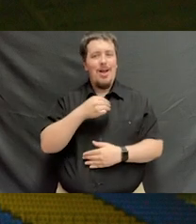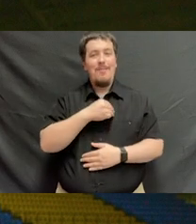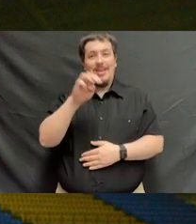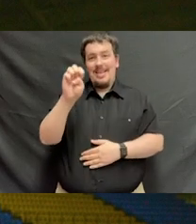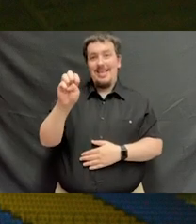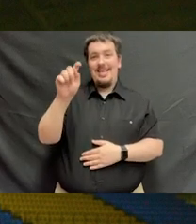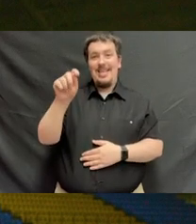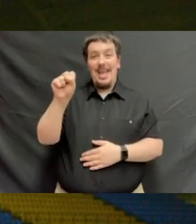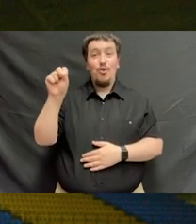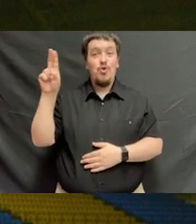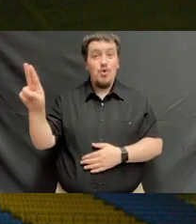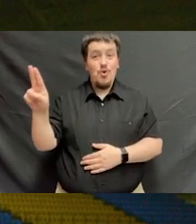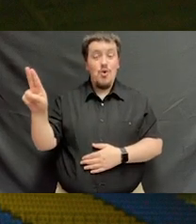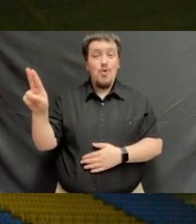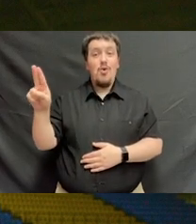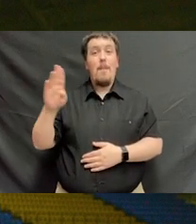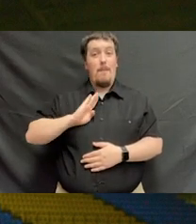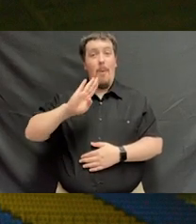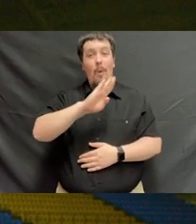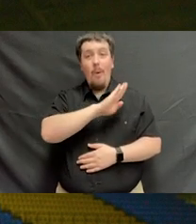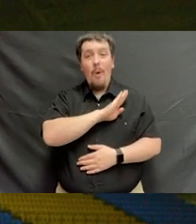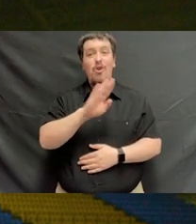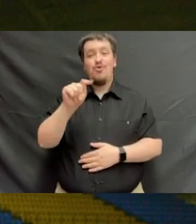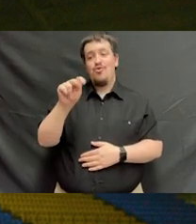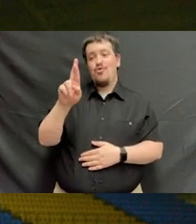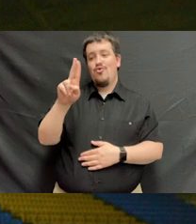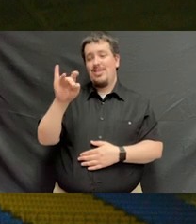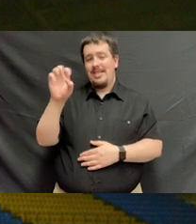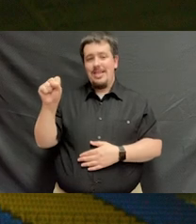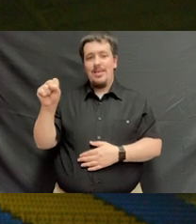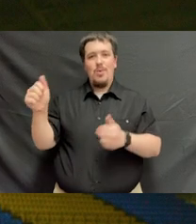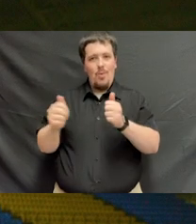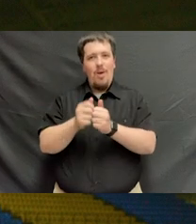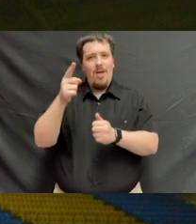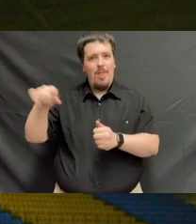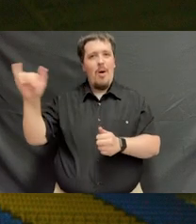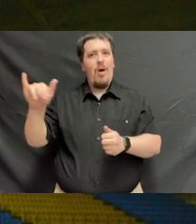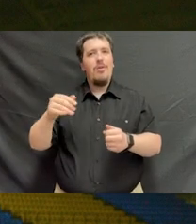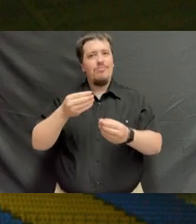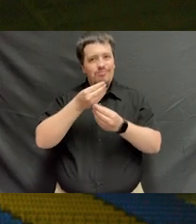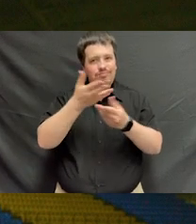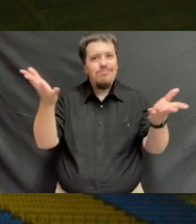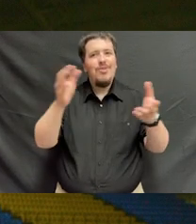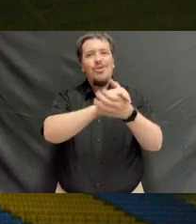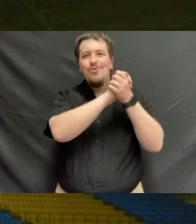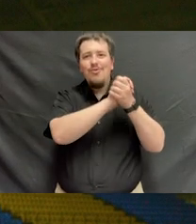of the East Tennessee State University board of trustees to that chorus of congratulations.